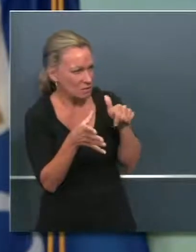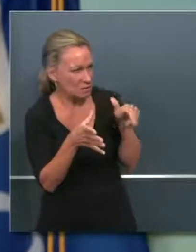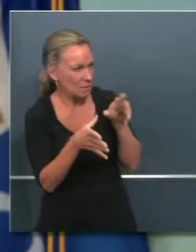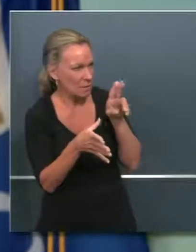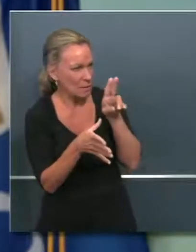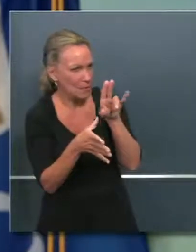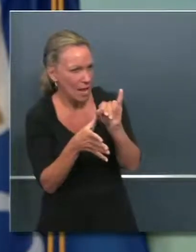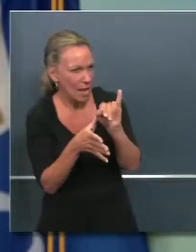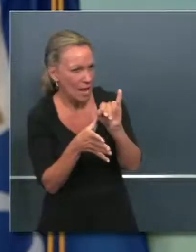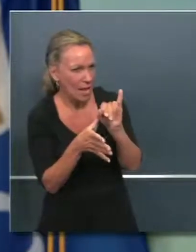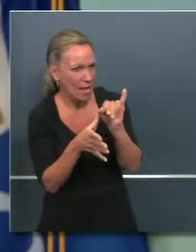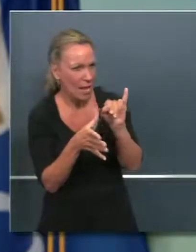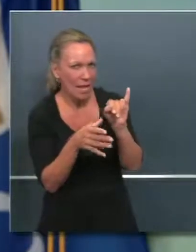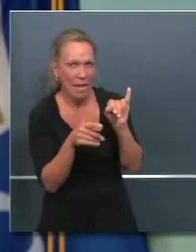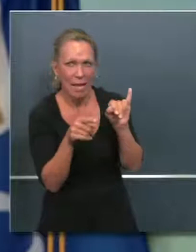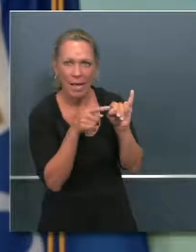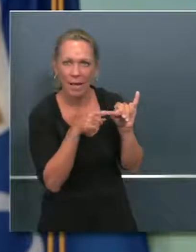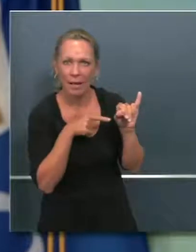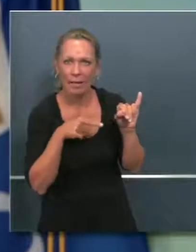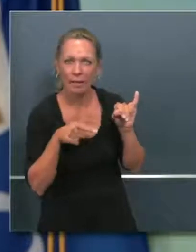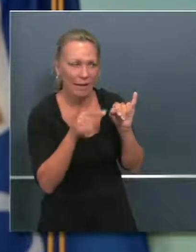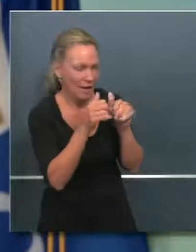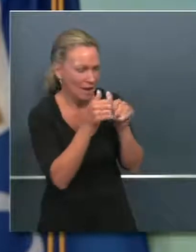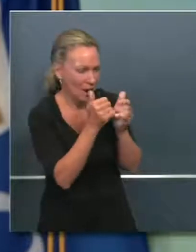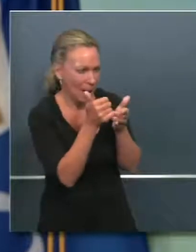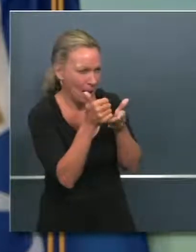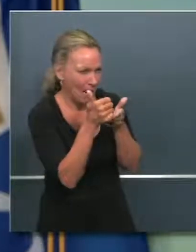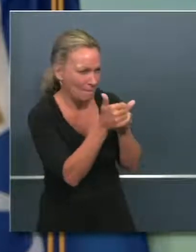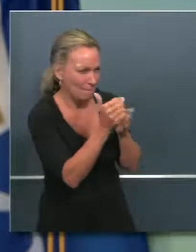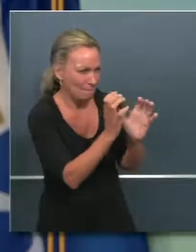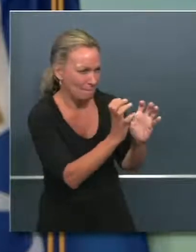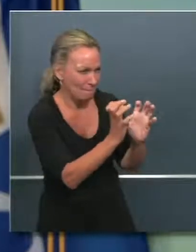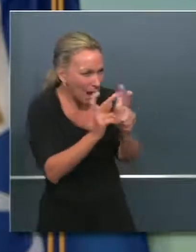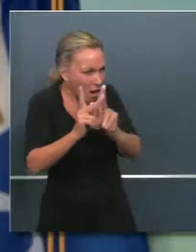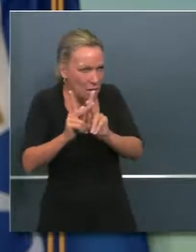and workforce development and recovery plan and so we are committed to that we'll resolve